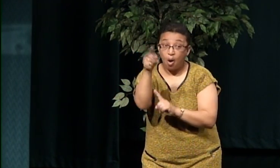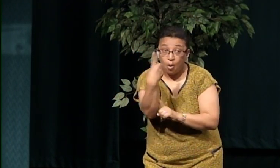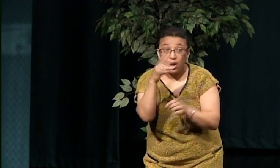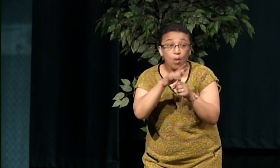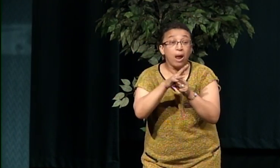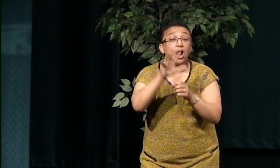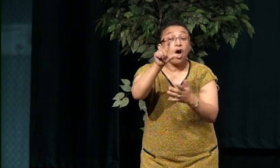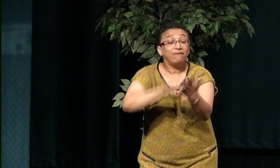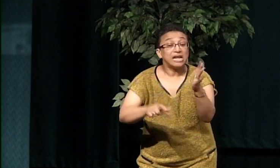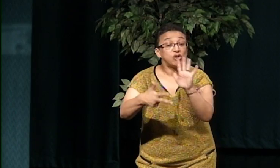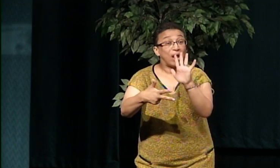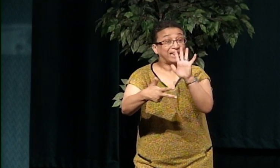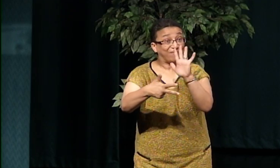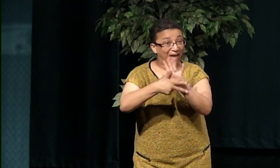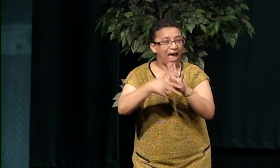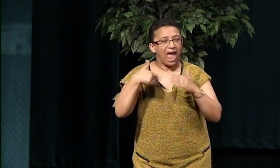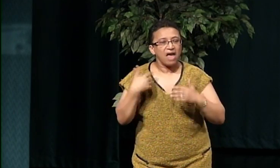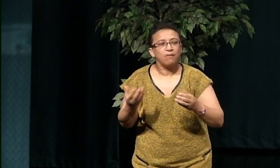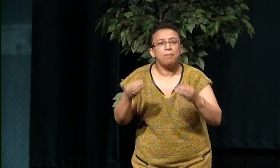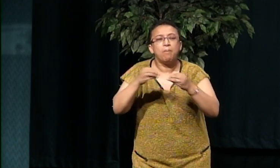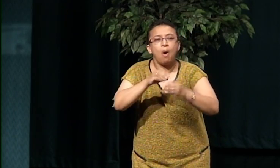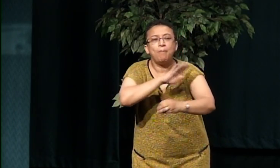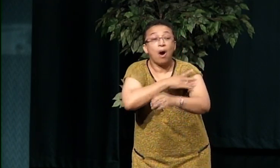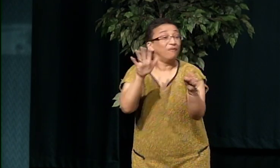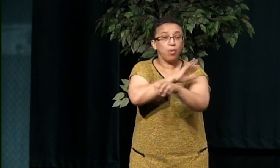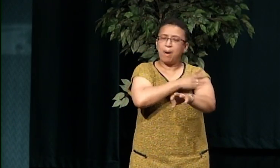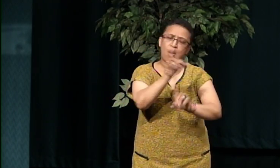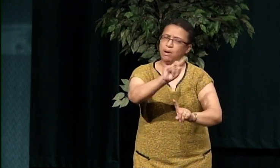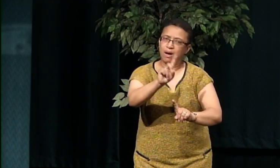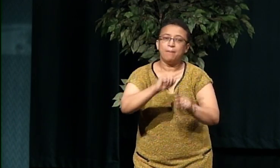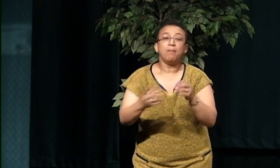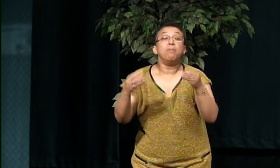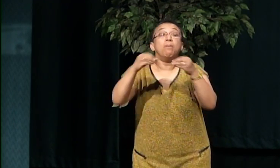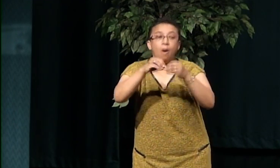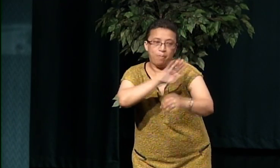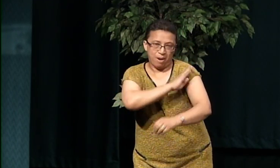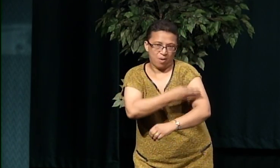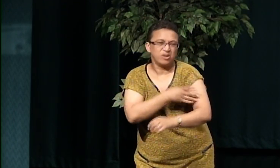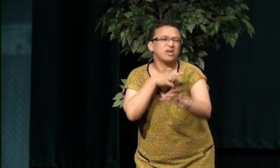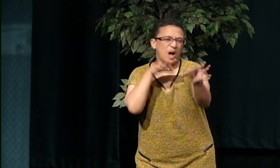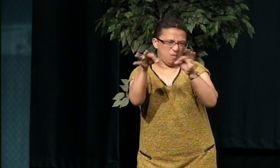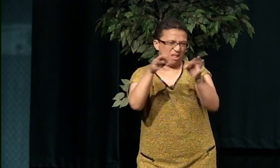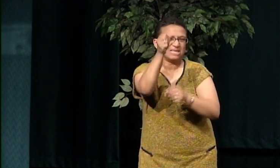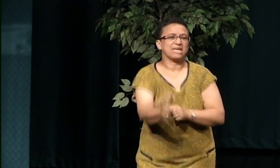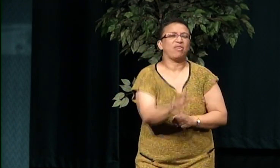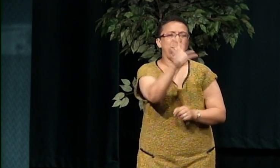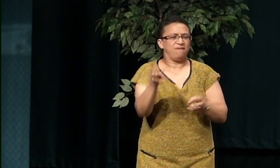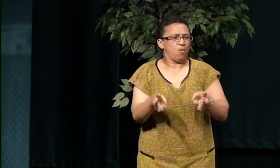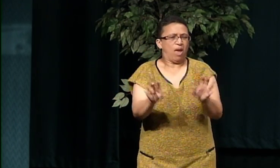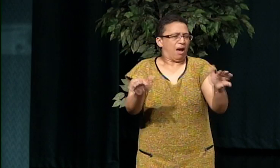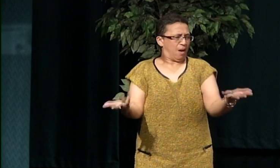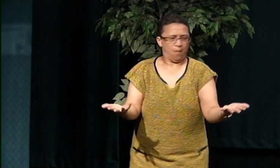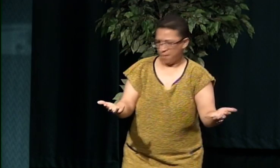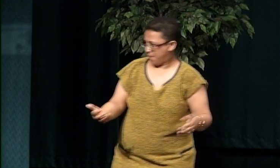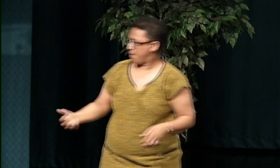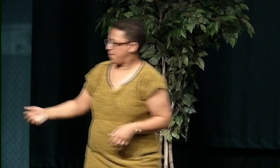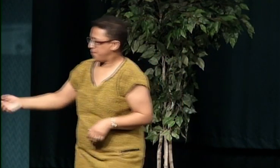And it needs to be ratified and it's only when it is ratified that it has the type of power that we're after.